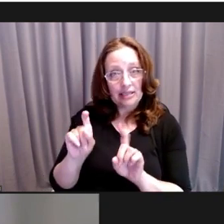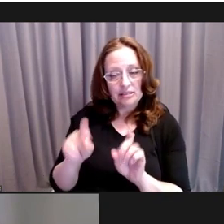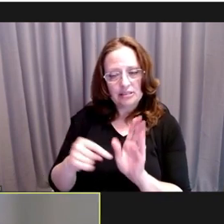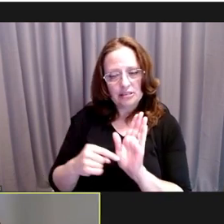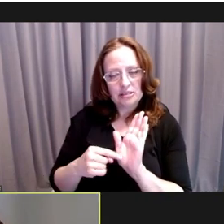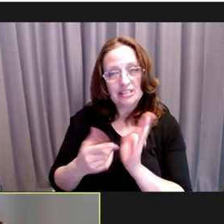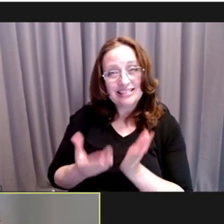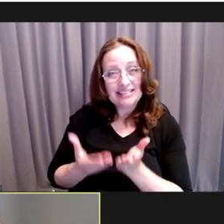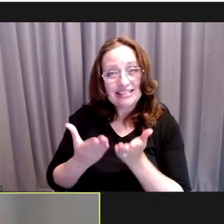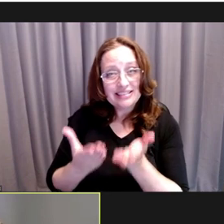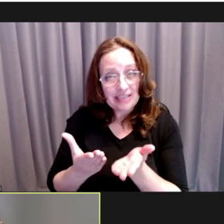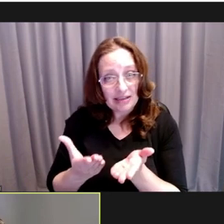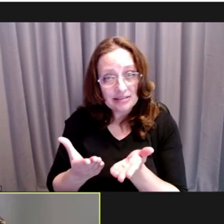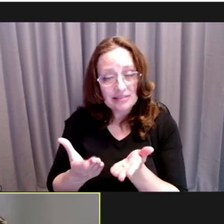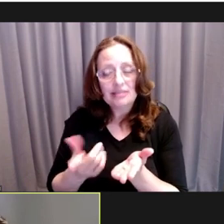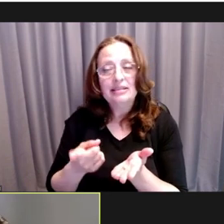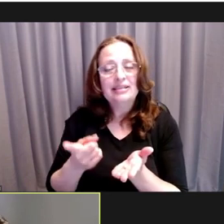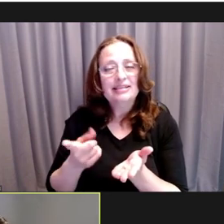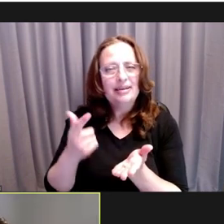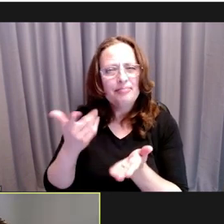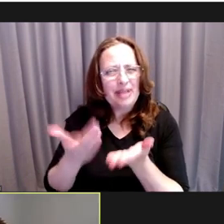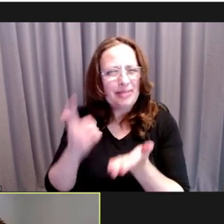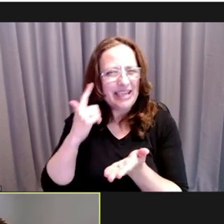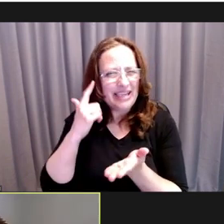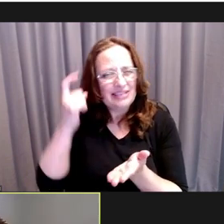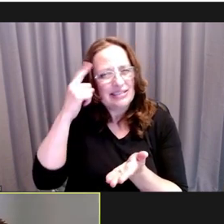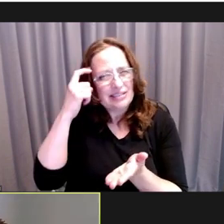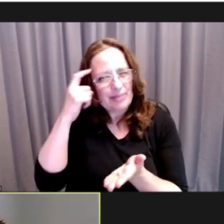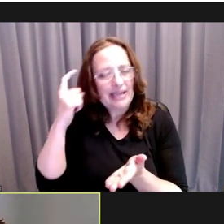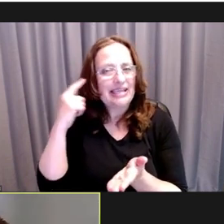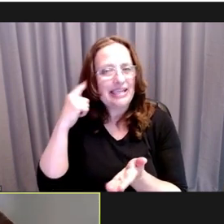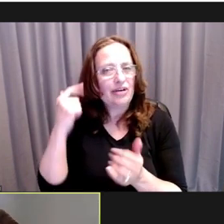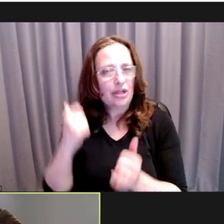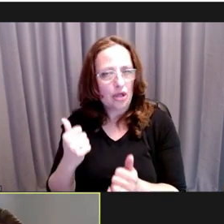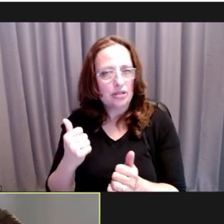And just from an audiological perspective, it's actually state law in New